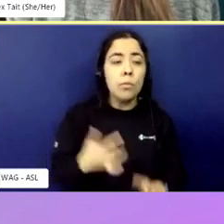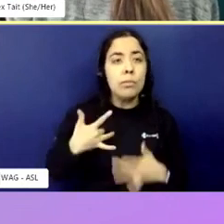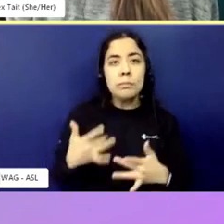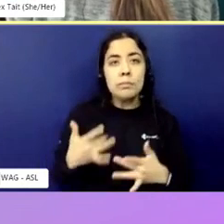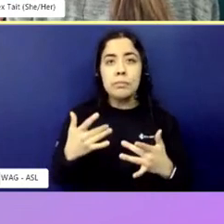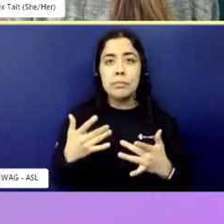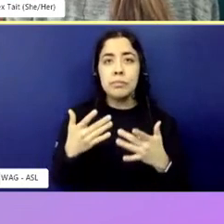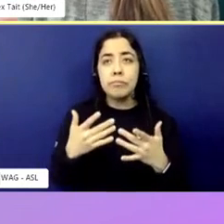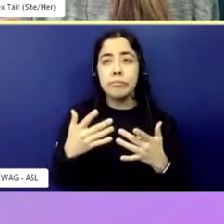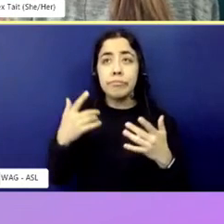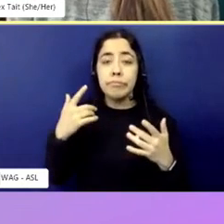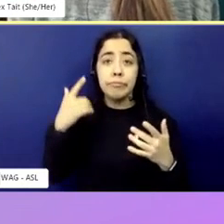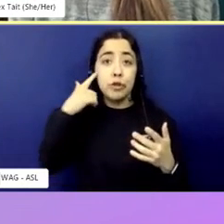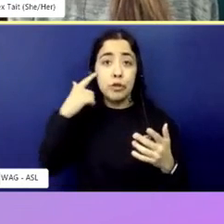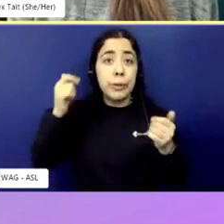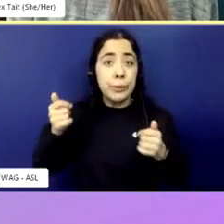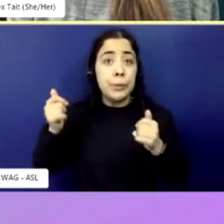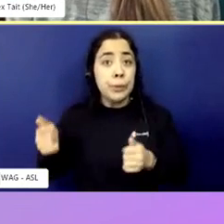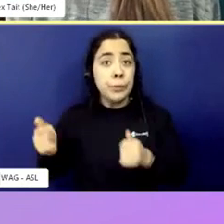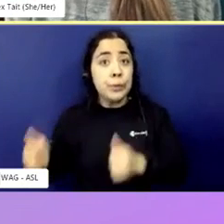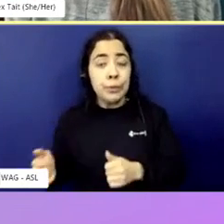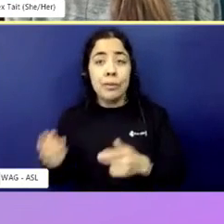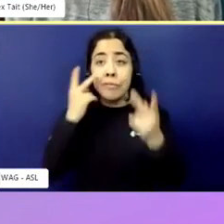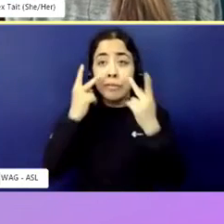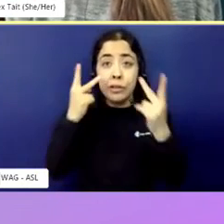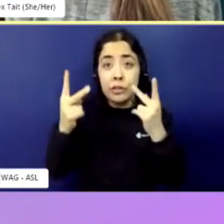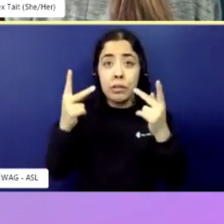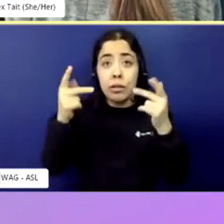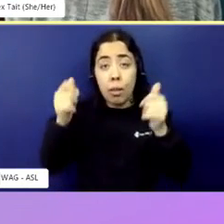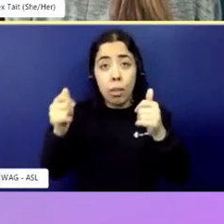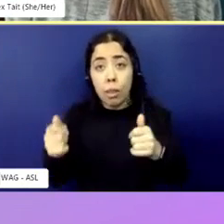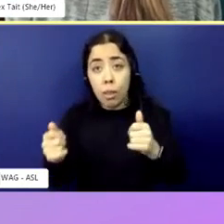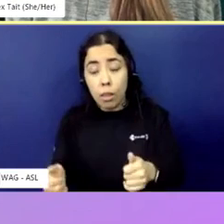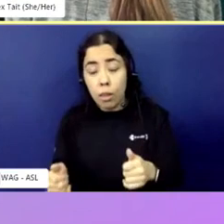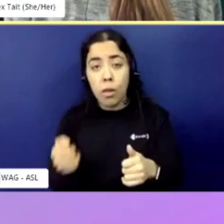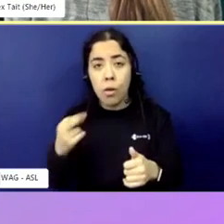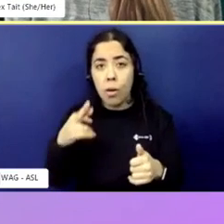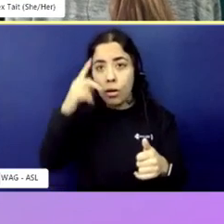considered normative aging. So a things lot of a decline in